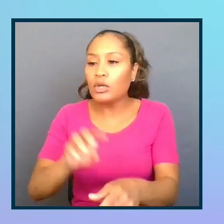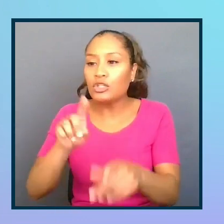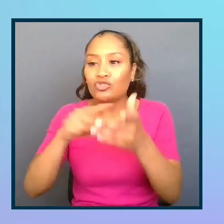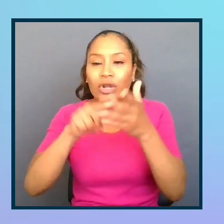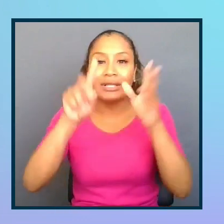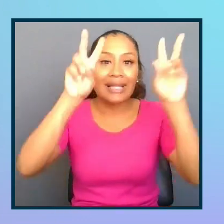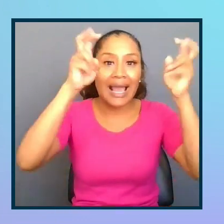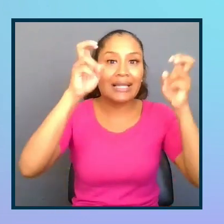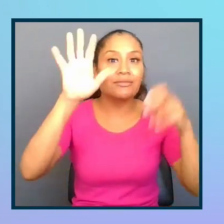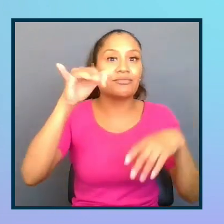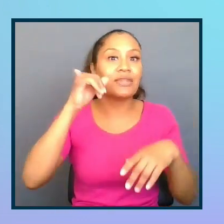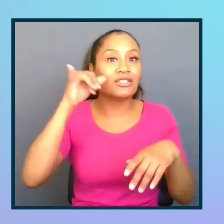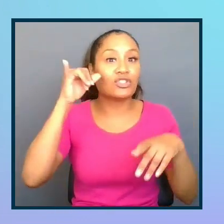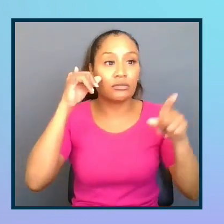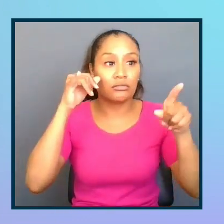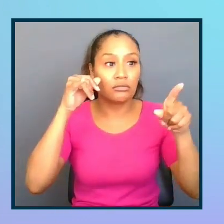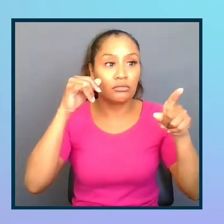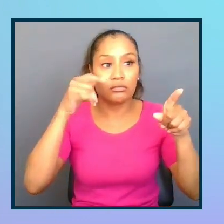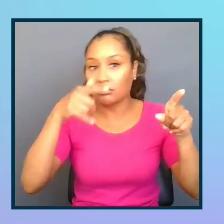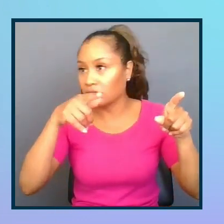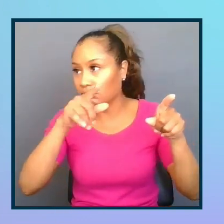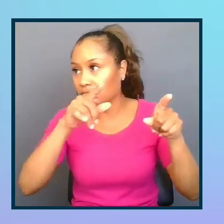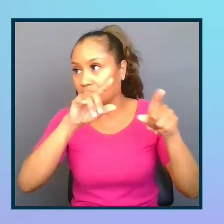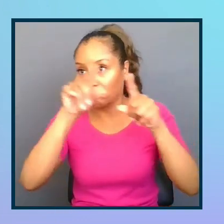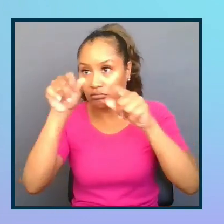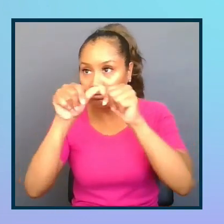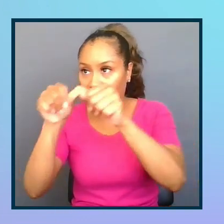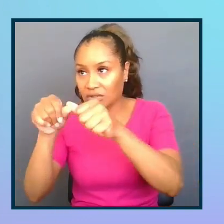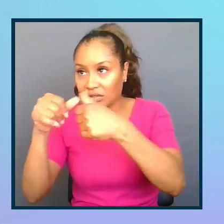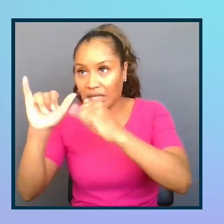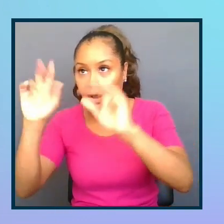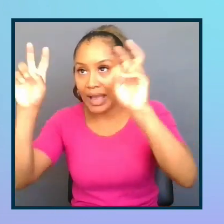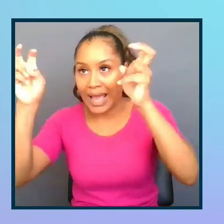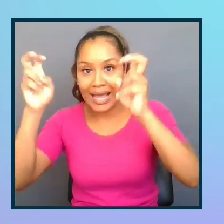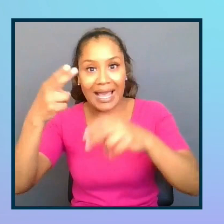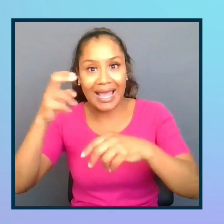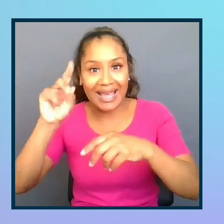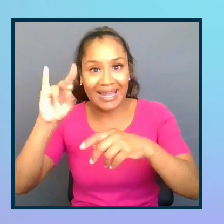still heading today and we don't have any images in there